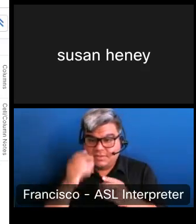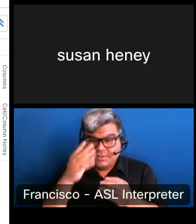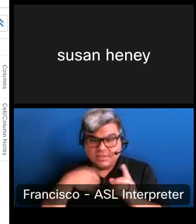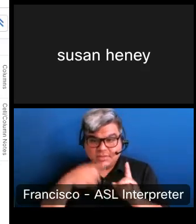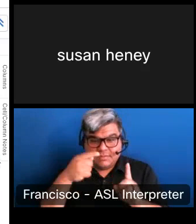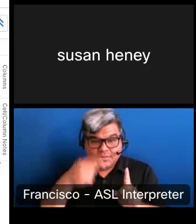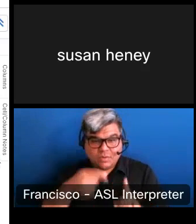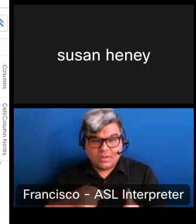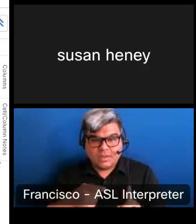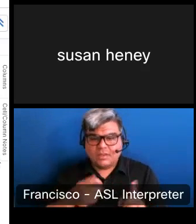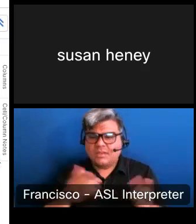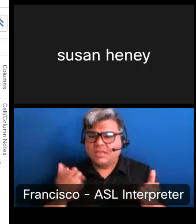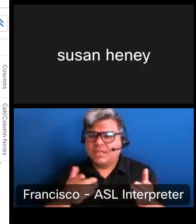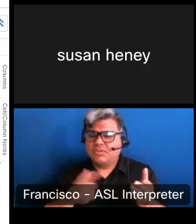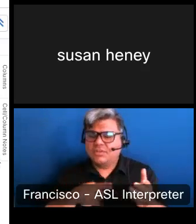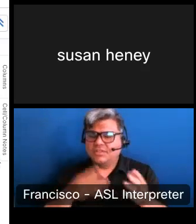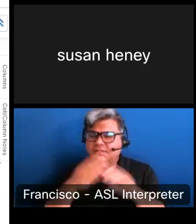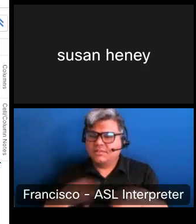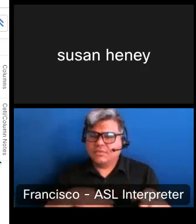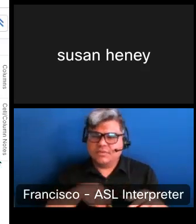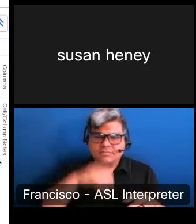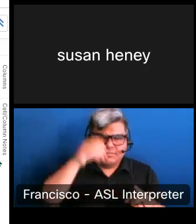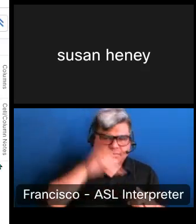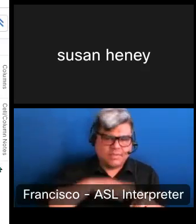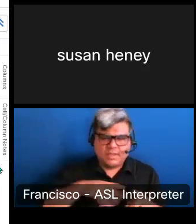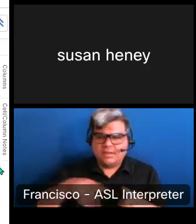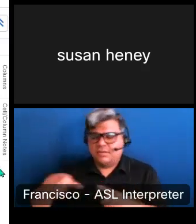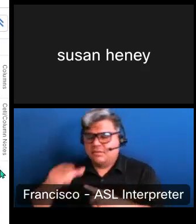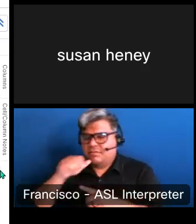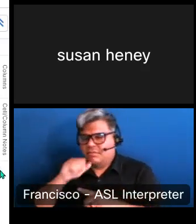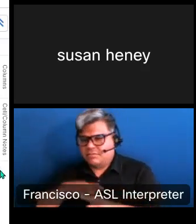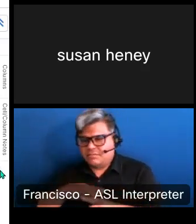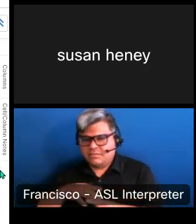population, no schooling completed, nursery to fourth grade, so on and so forth for like